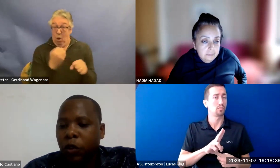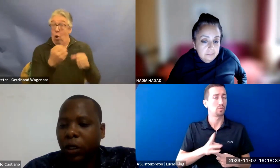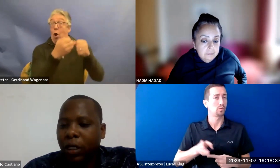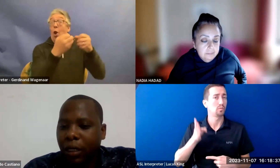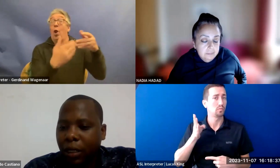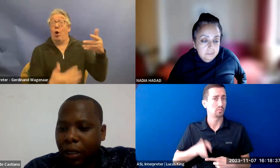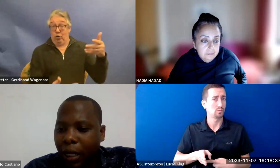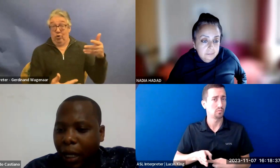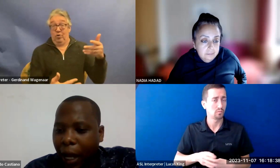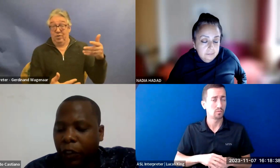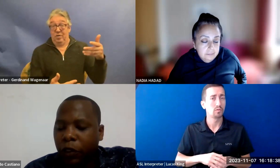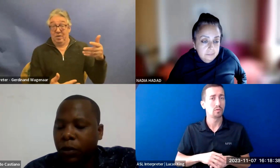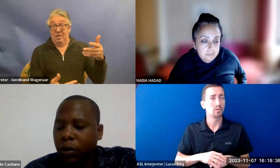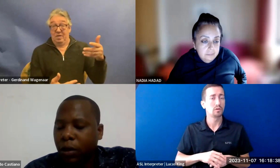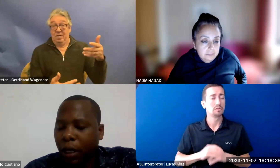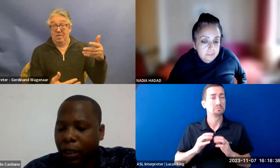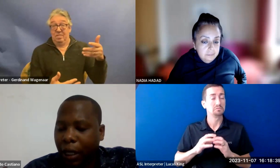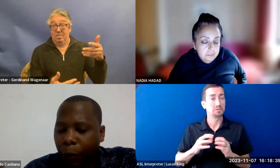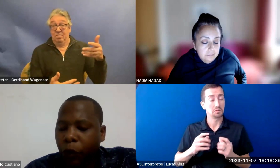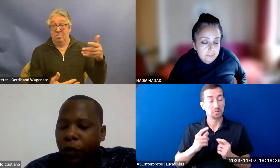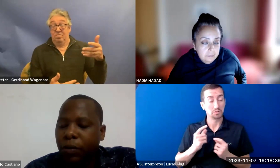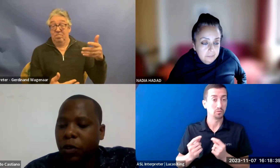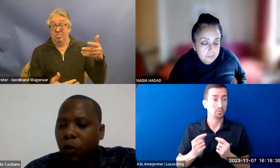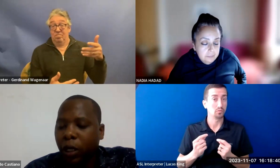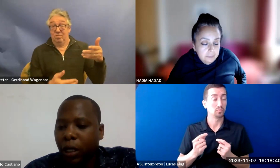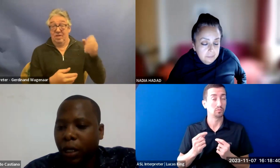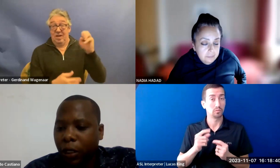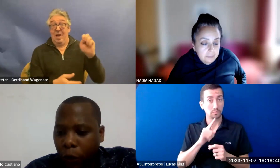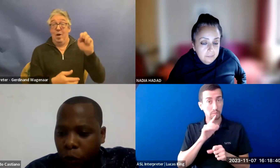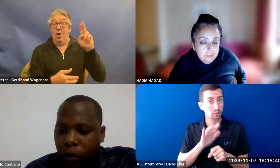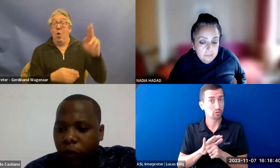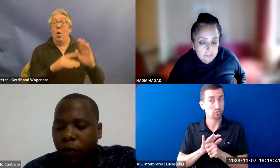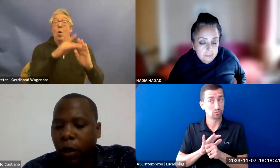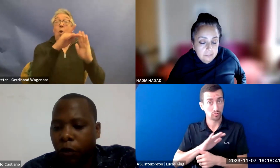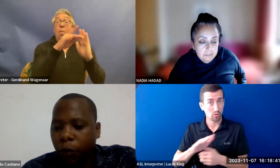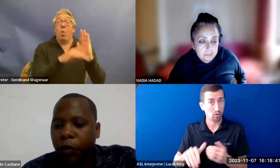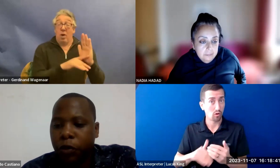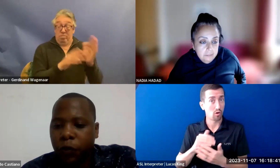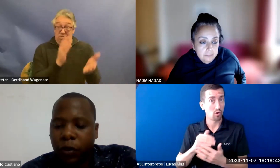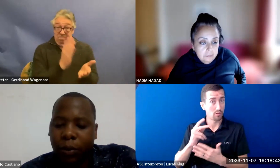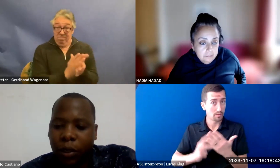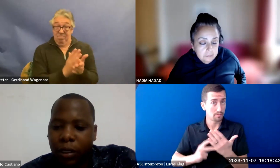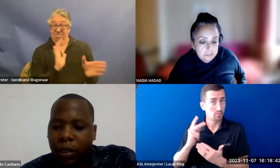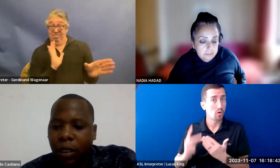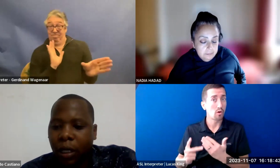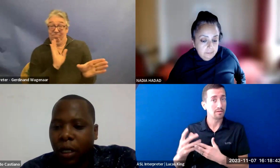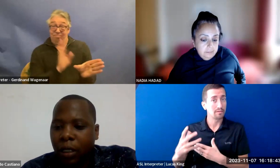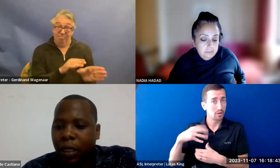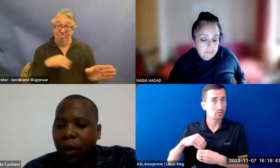to make sure that their actions, their programs were inclusive for Persons with Disabilities.